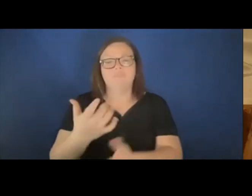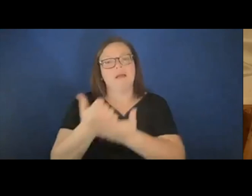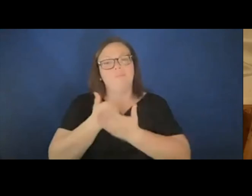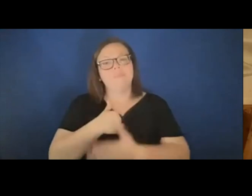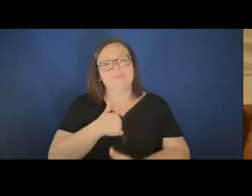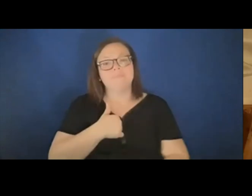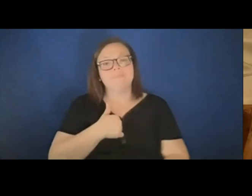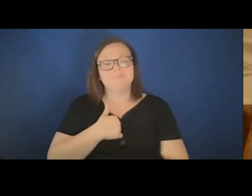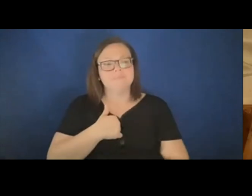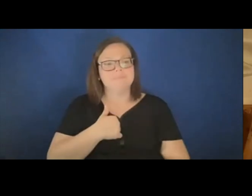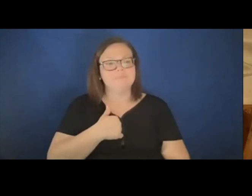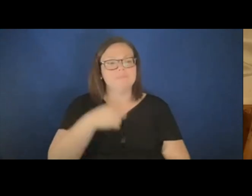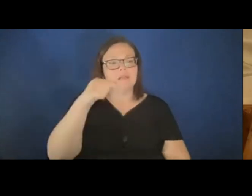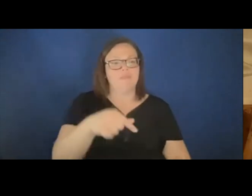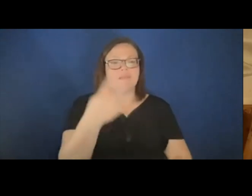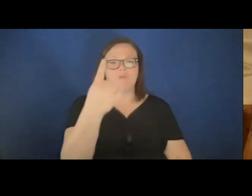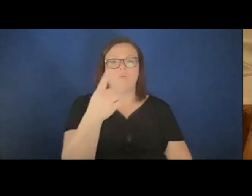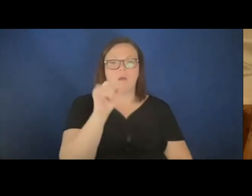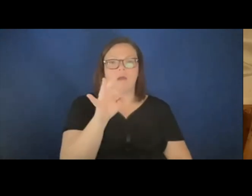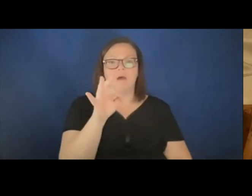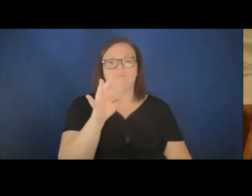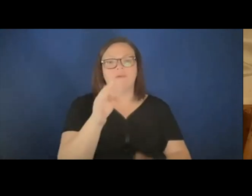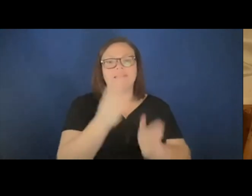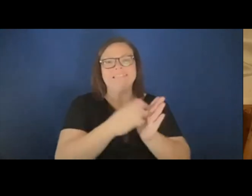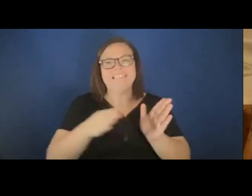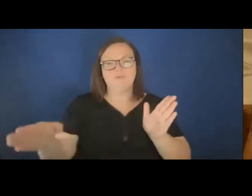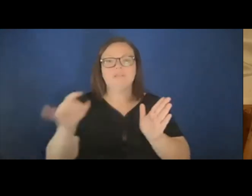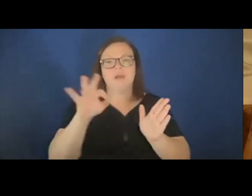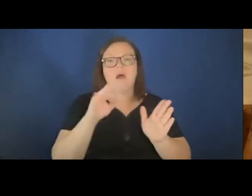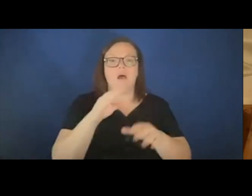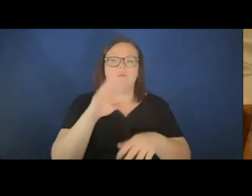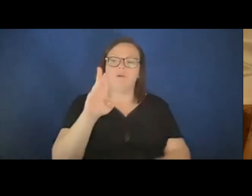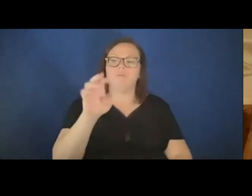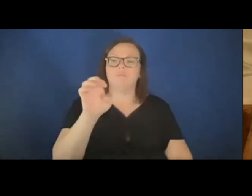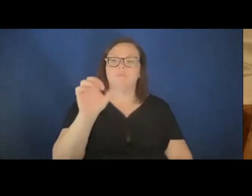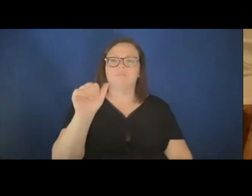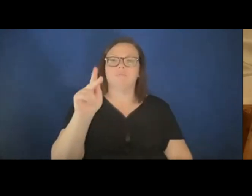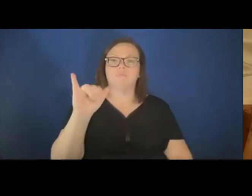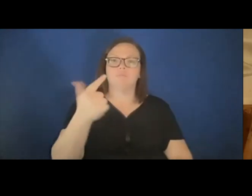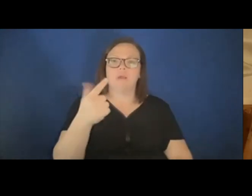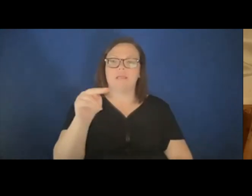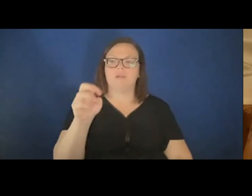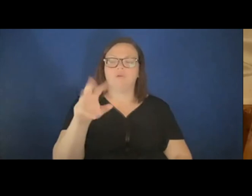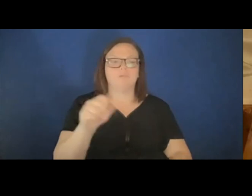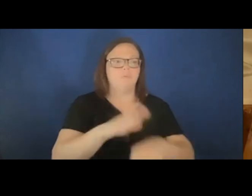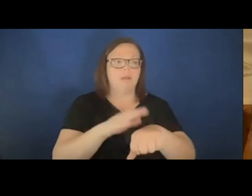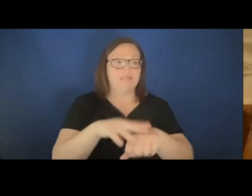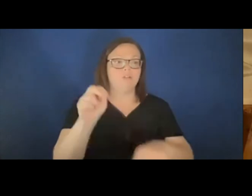and so this one of a series of breaking news poems. "Breaking News."